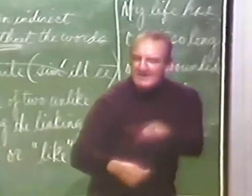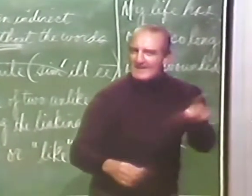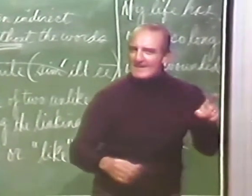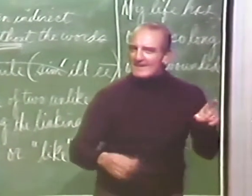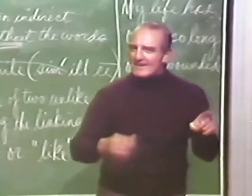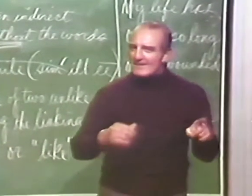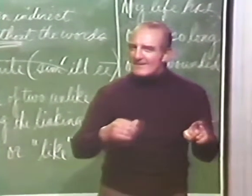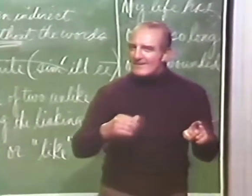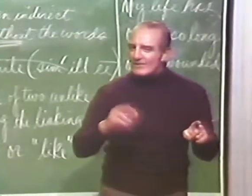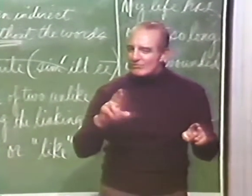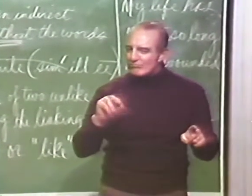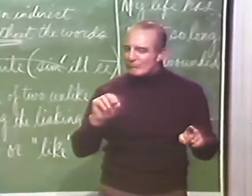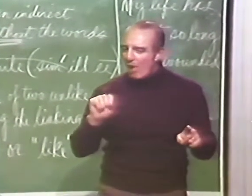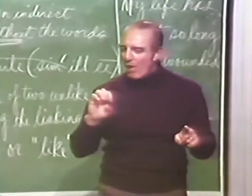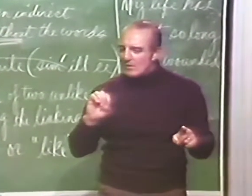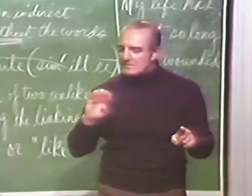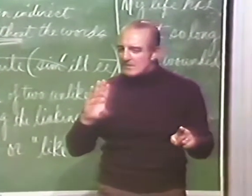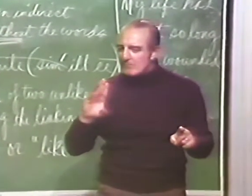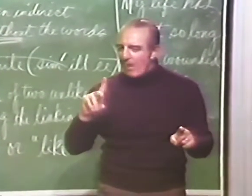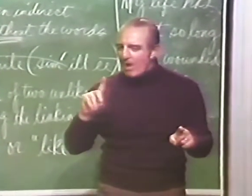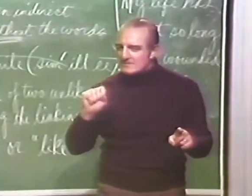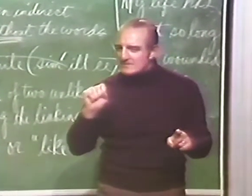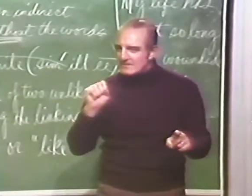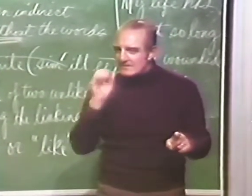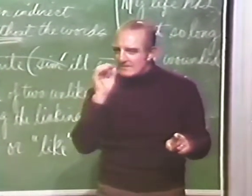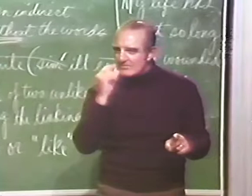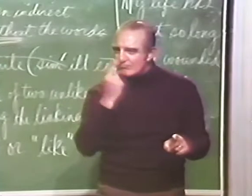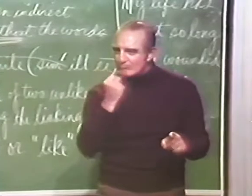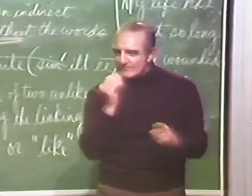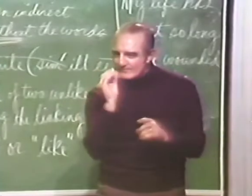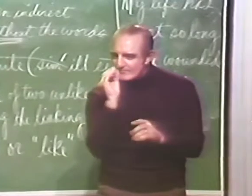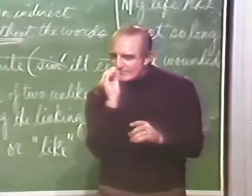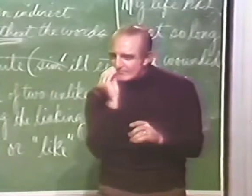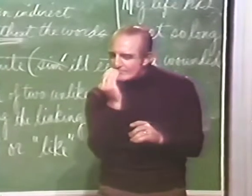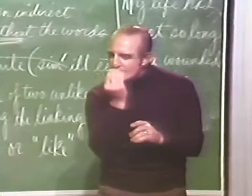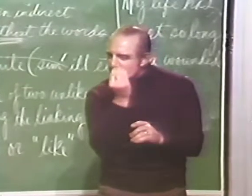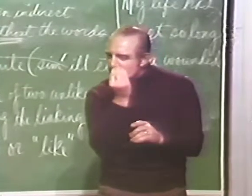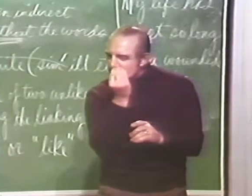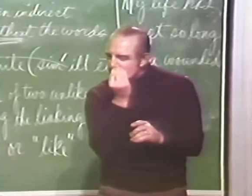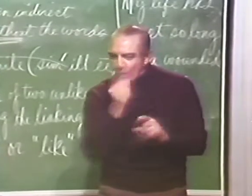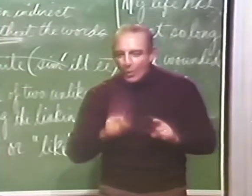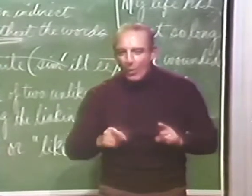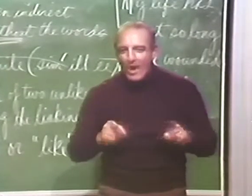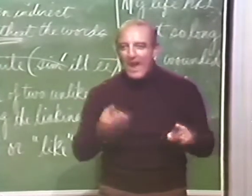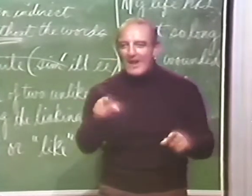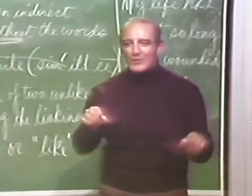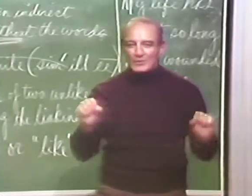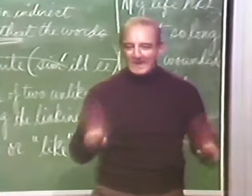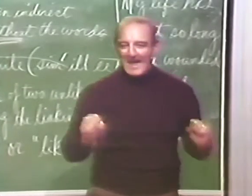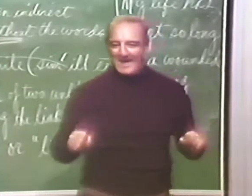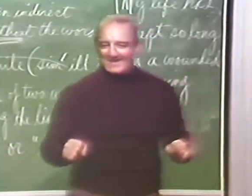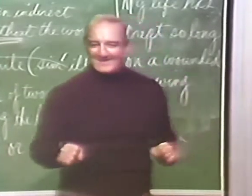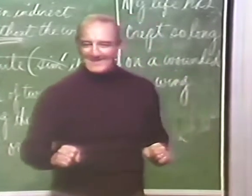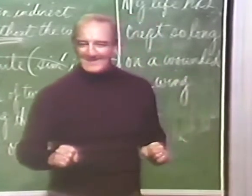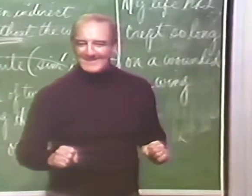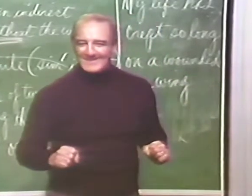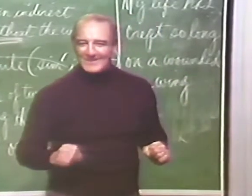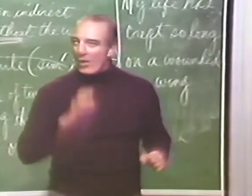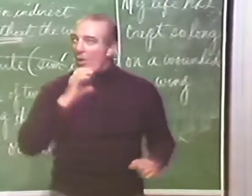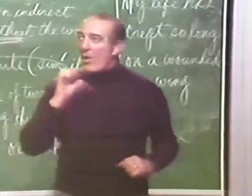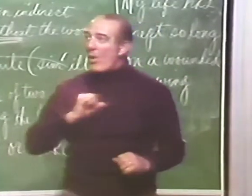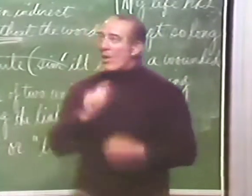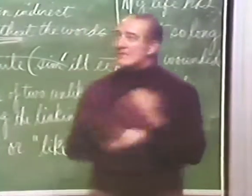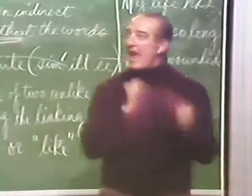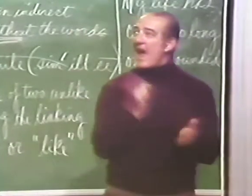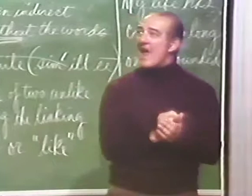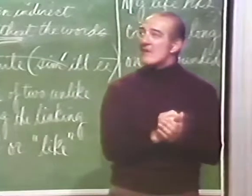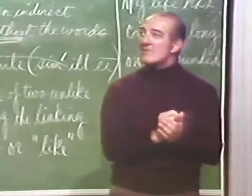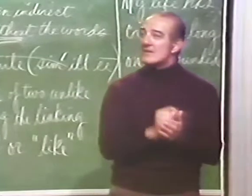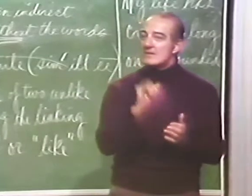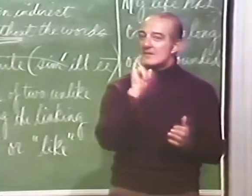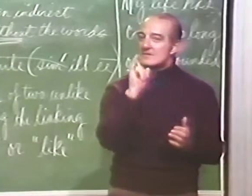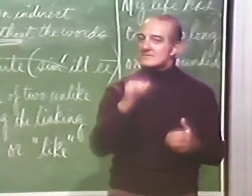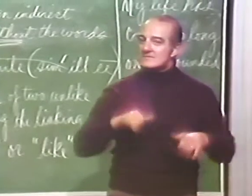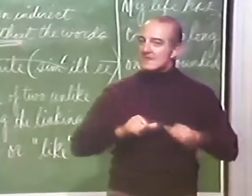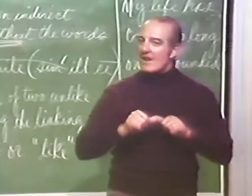"GATHER YE ROSEBUDS WHILE YOU CAN,